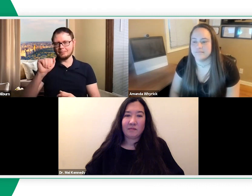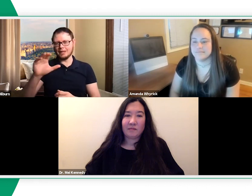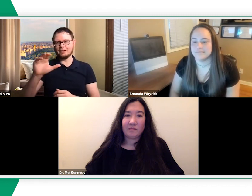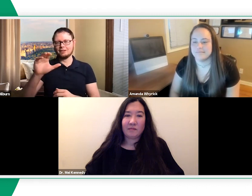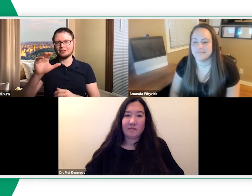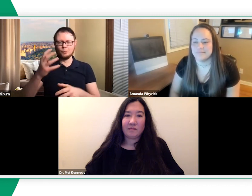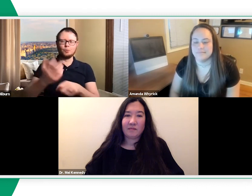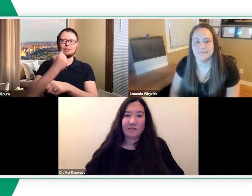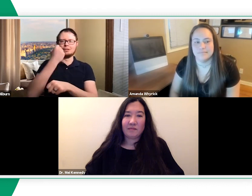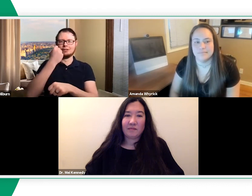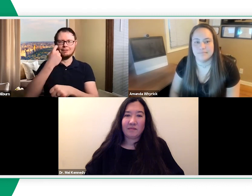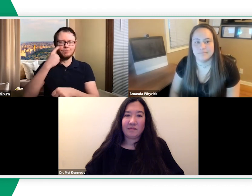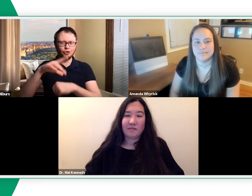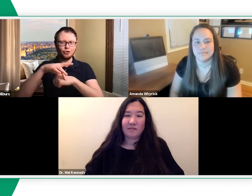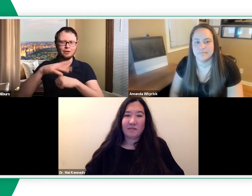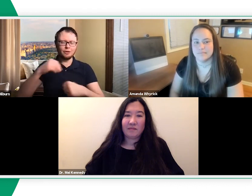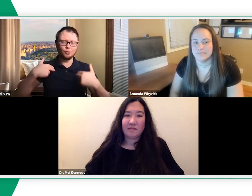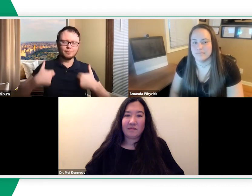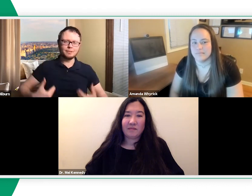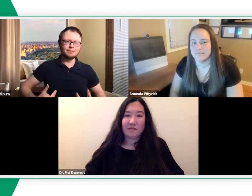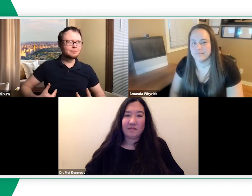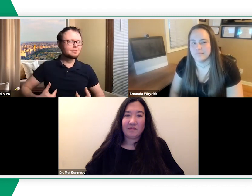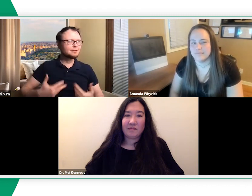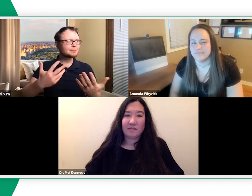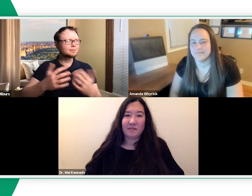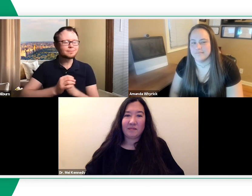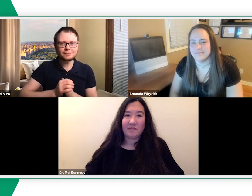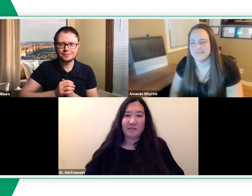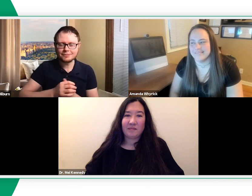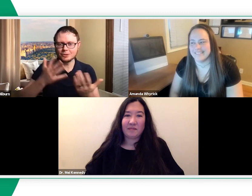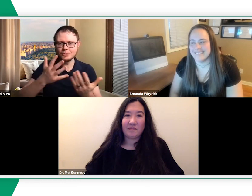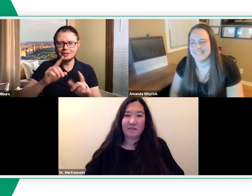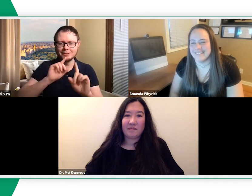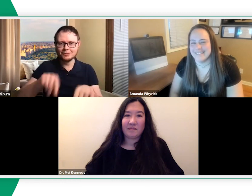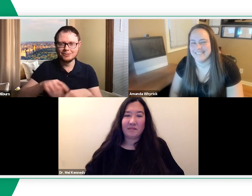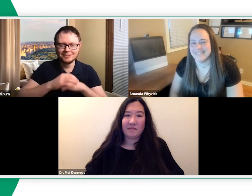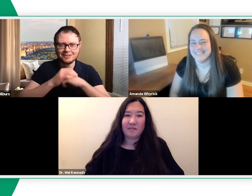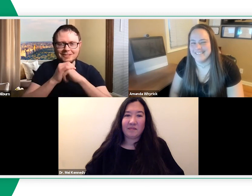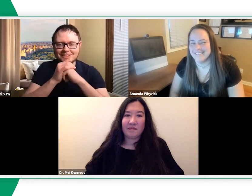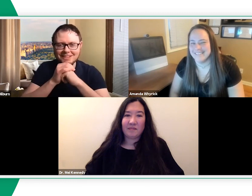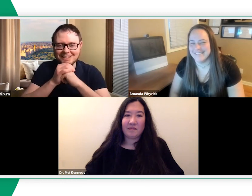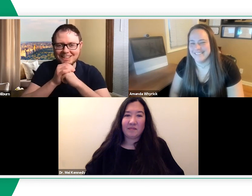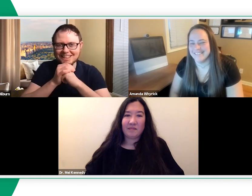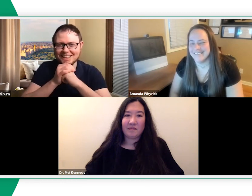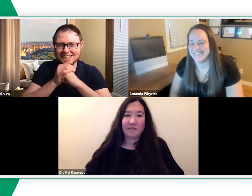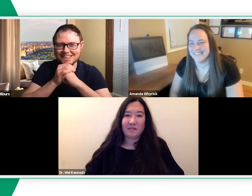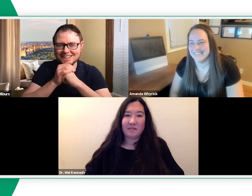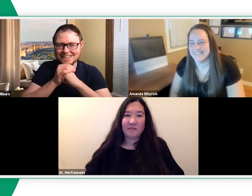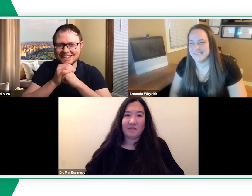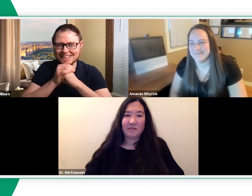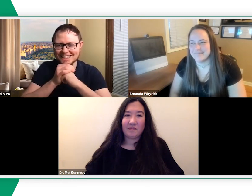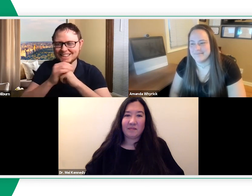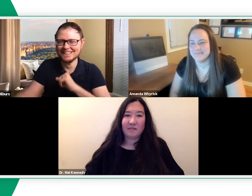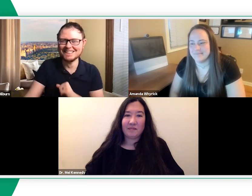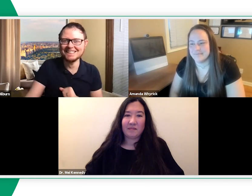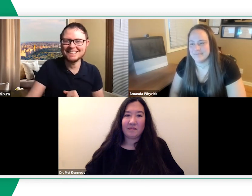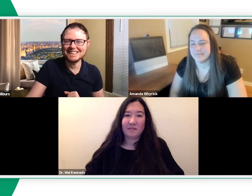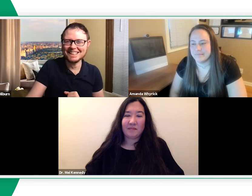cybersecurity. Independence Day was making it so that humans